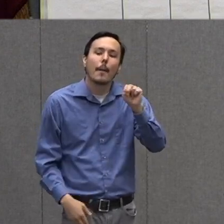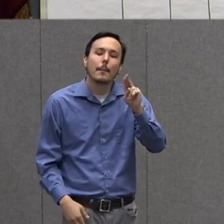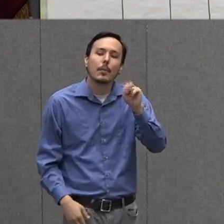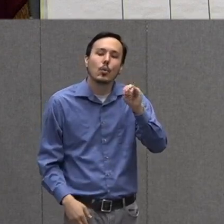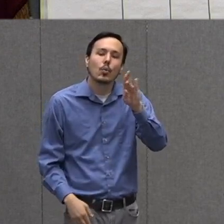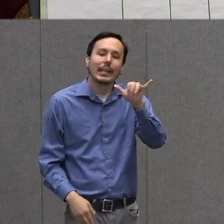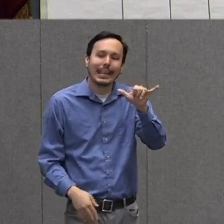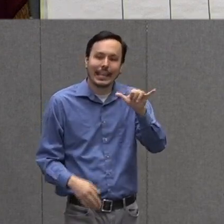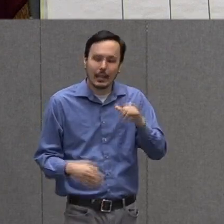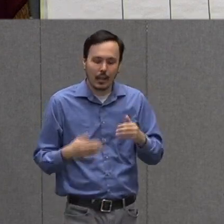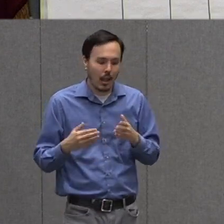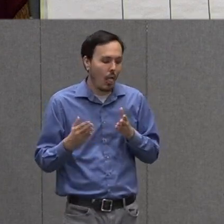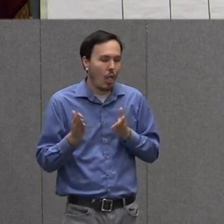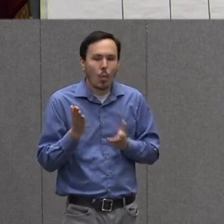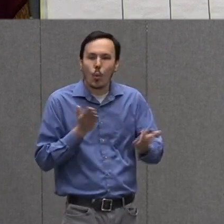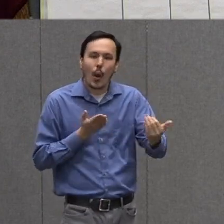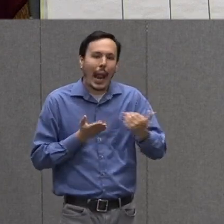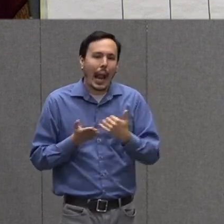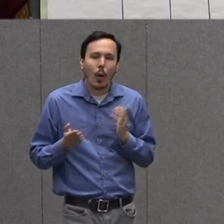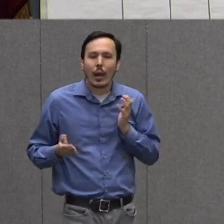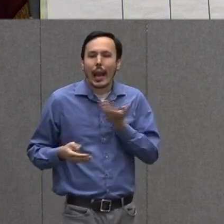throughout our neighborhoods,